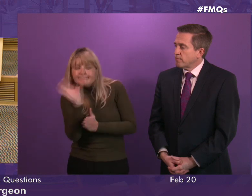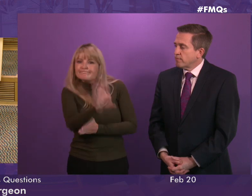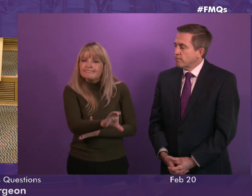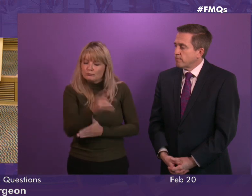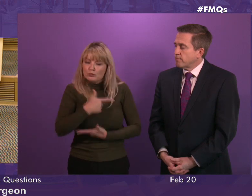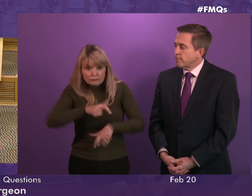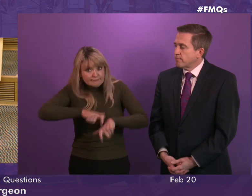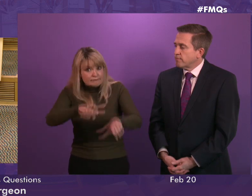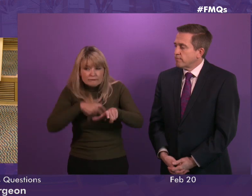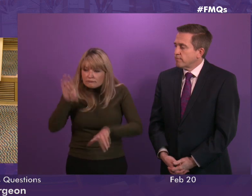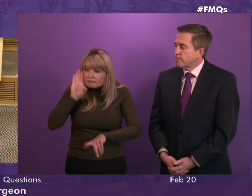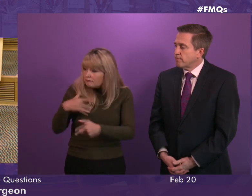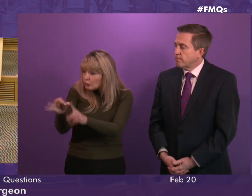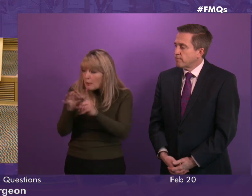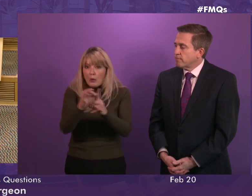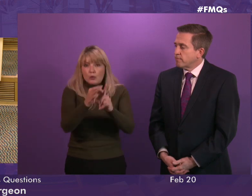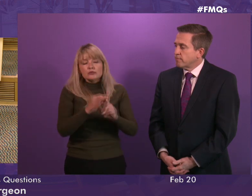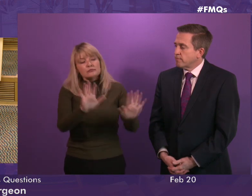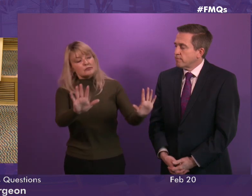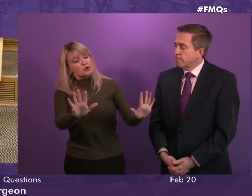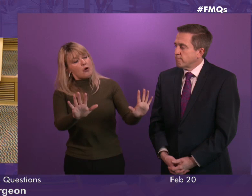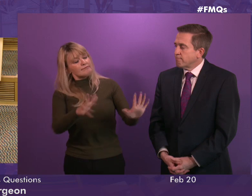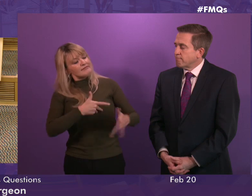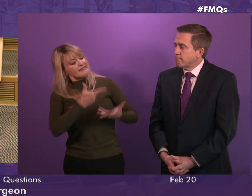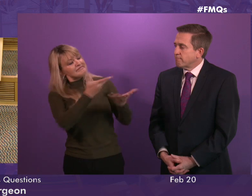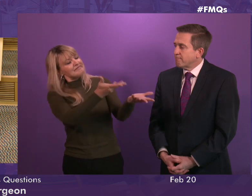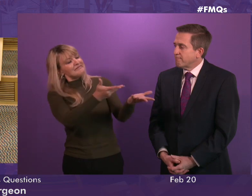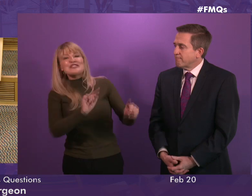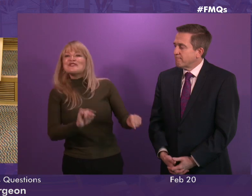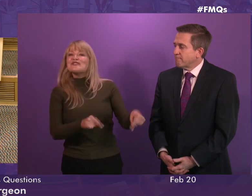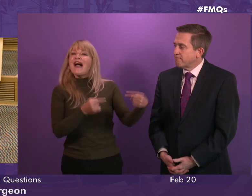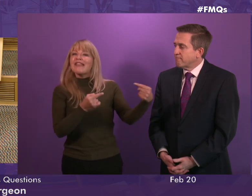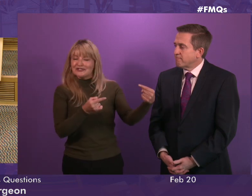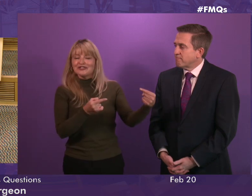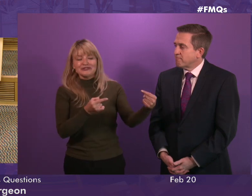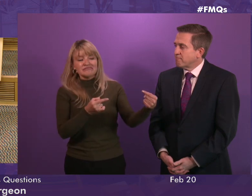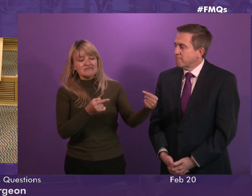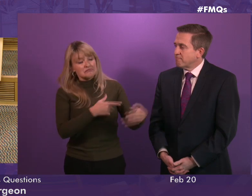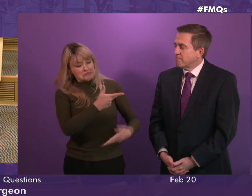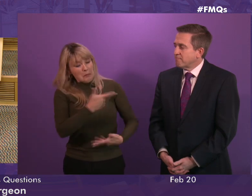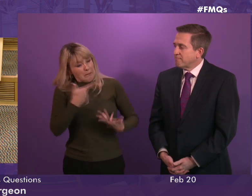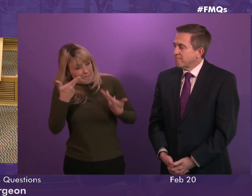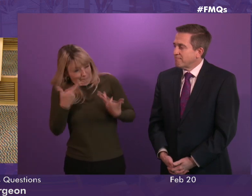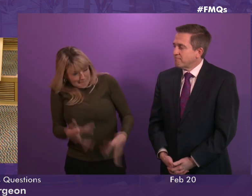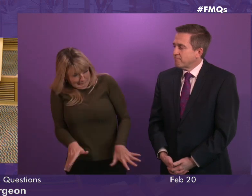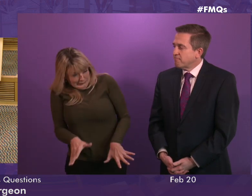to listen to all proposals. Here is a challenge for Jackson Carlaw: given the £1.5 billion